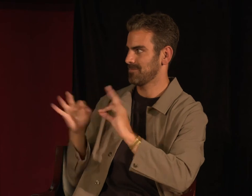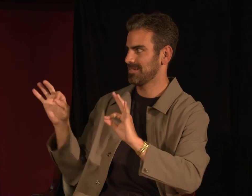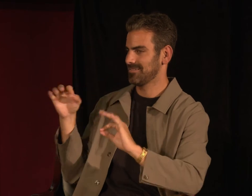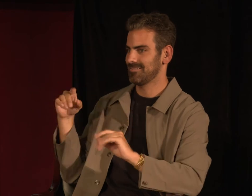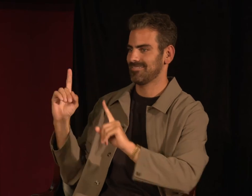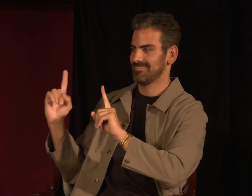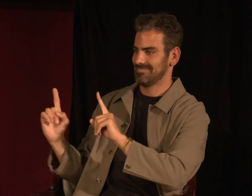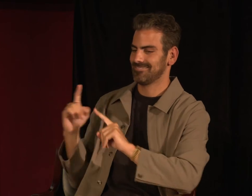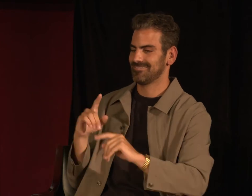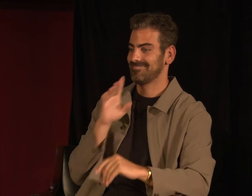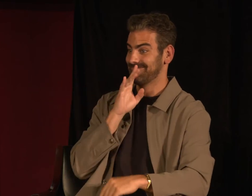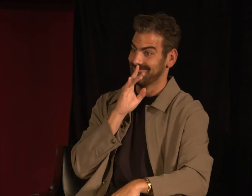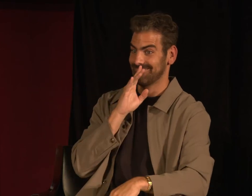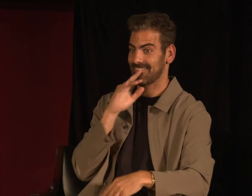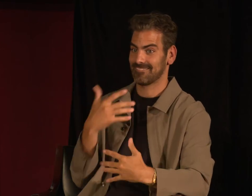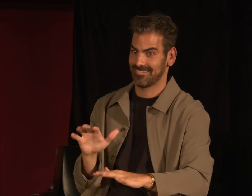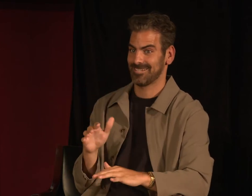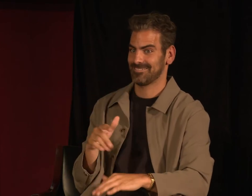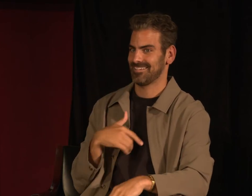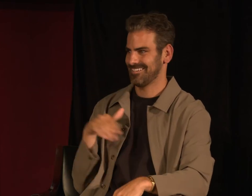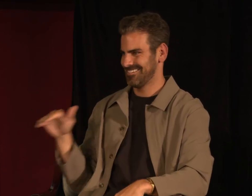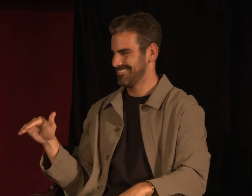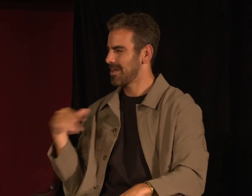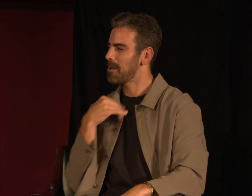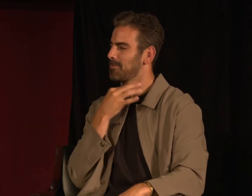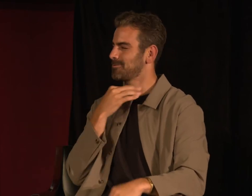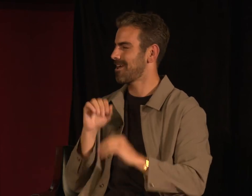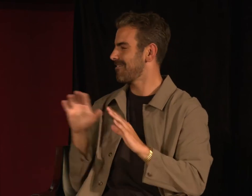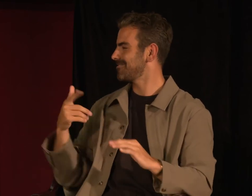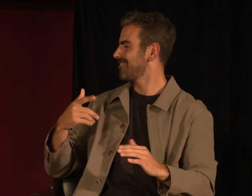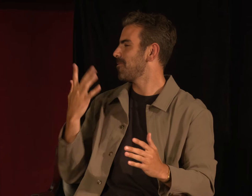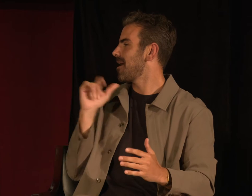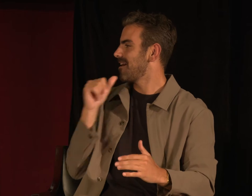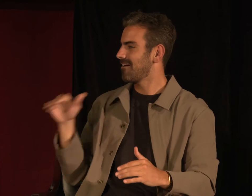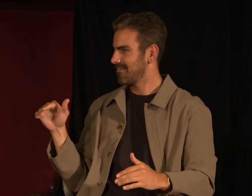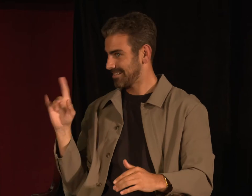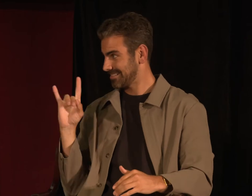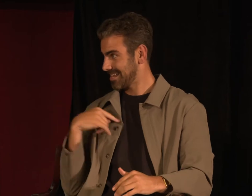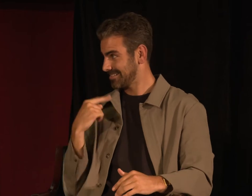willing to interpret for that meeting for free. And when it was all over, I said, how did I sound?